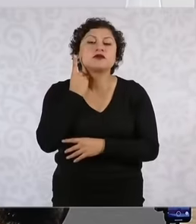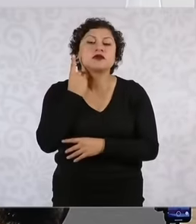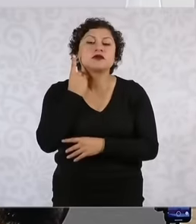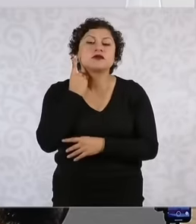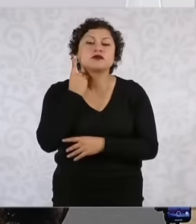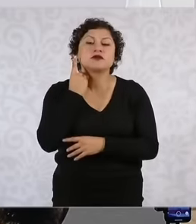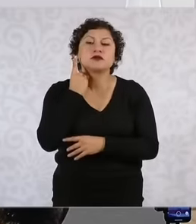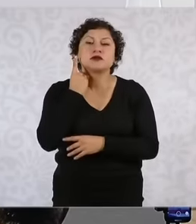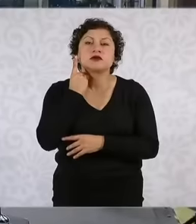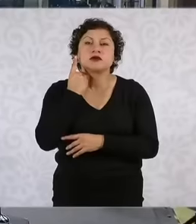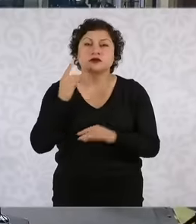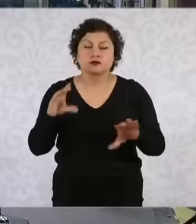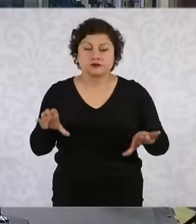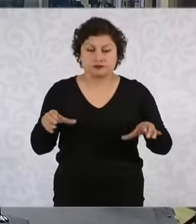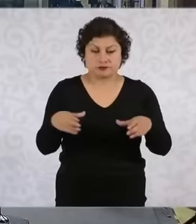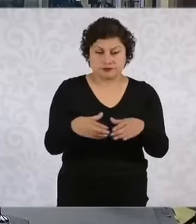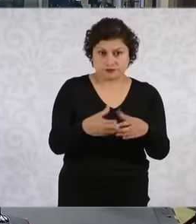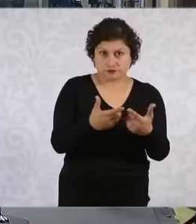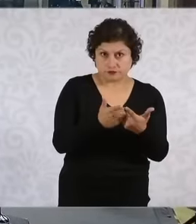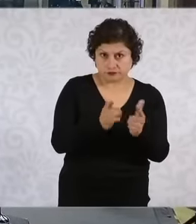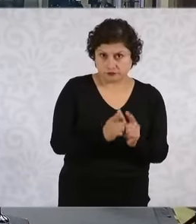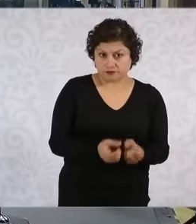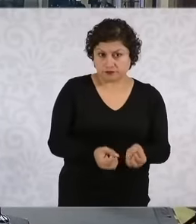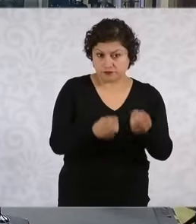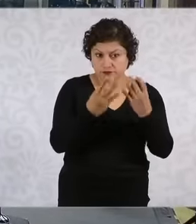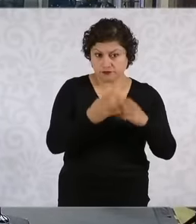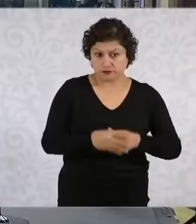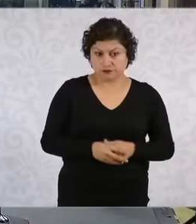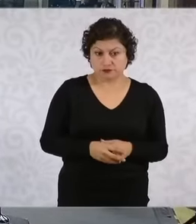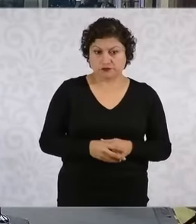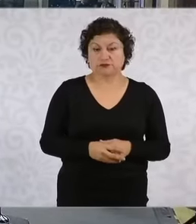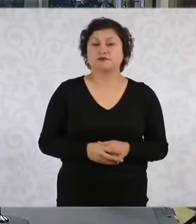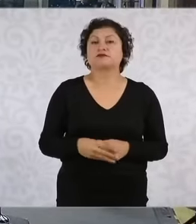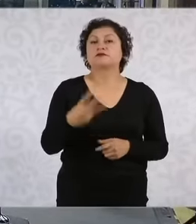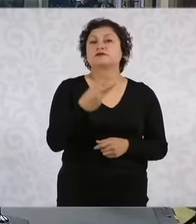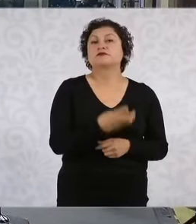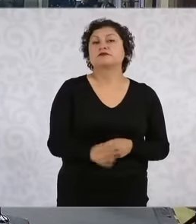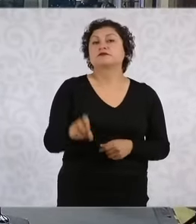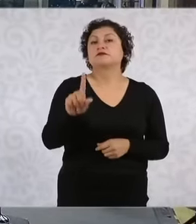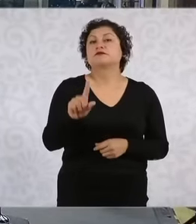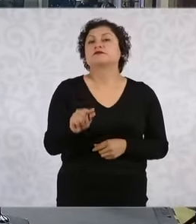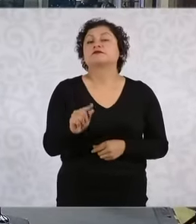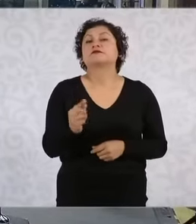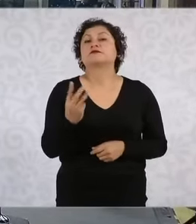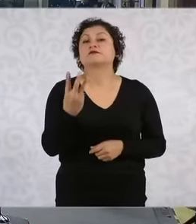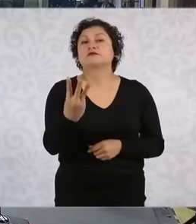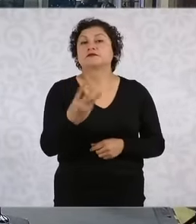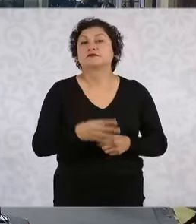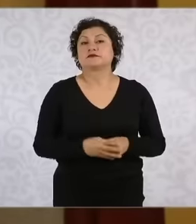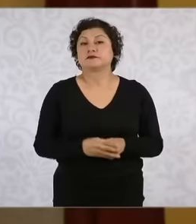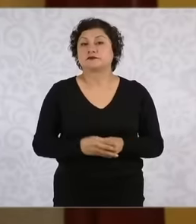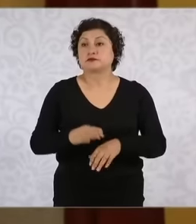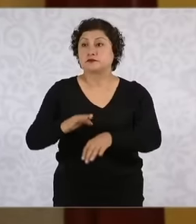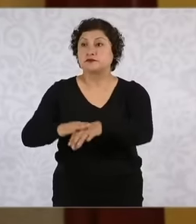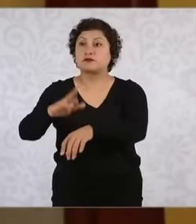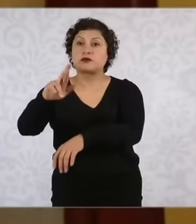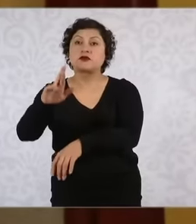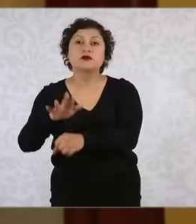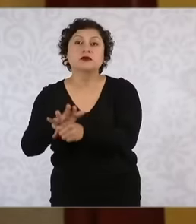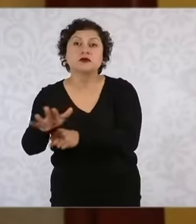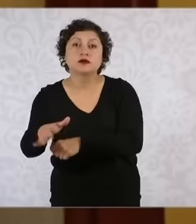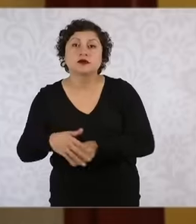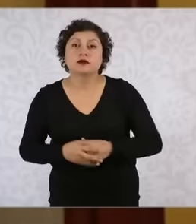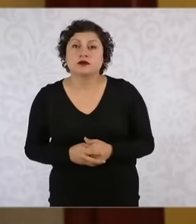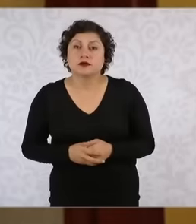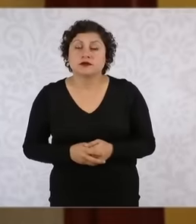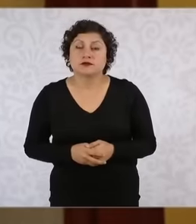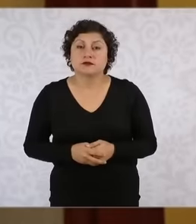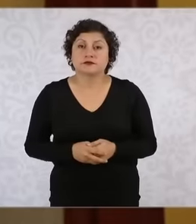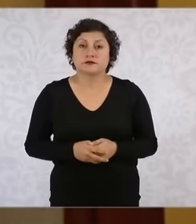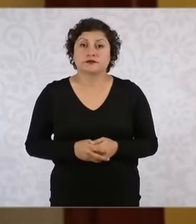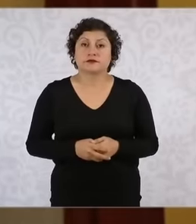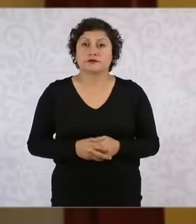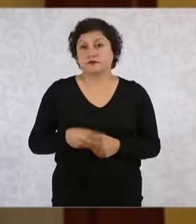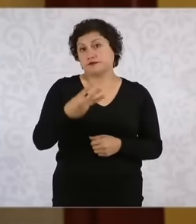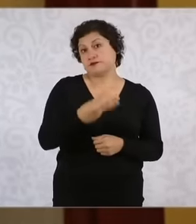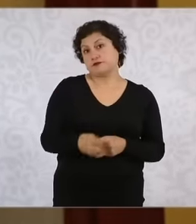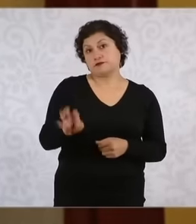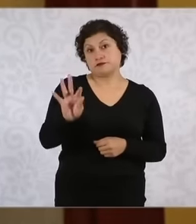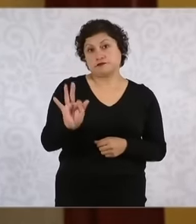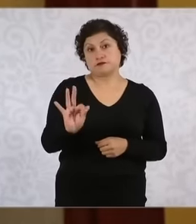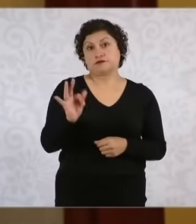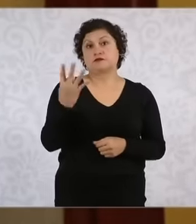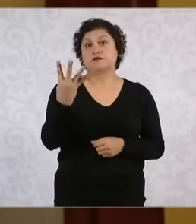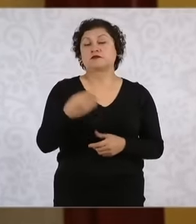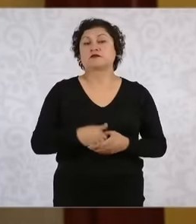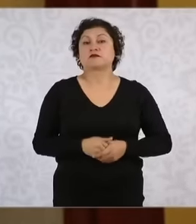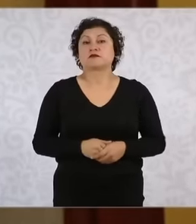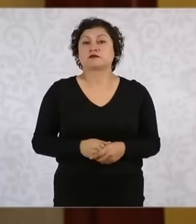coalition. What is the qualified majority? 344, that is